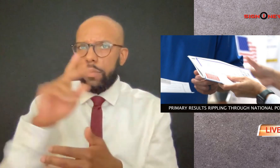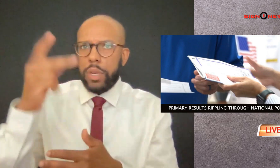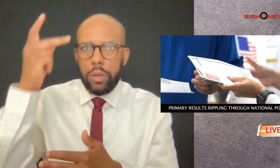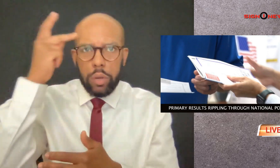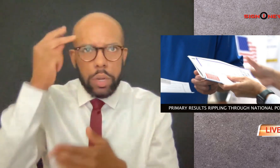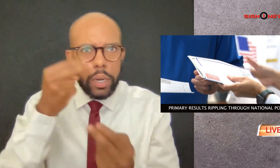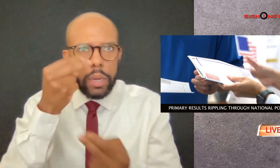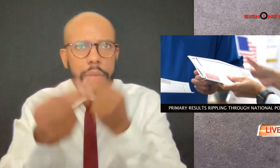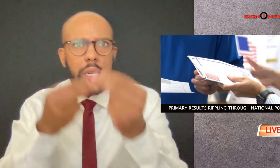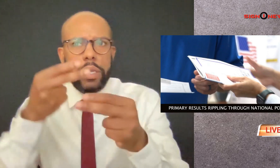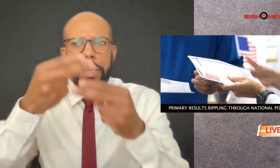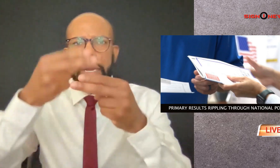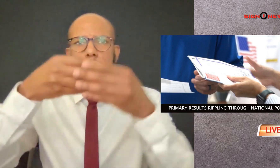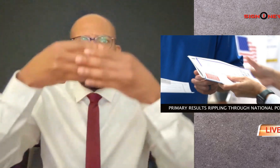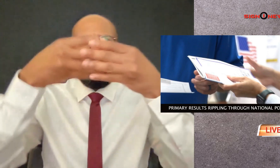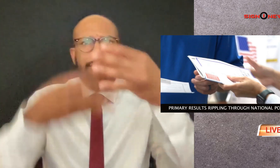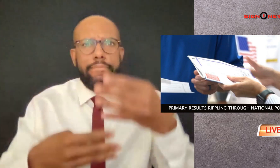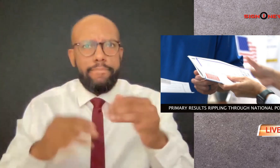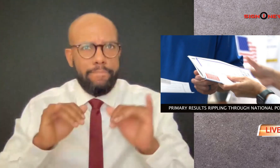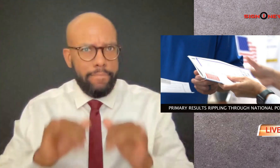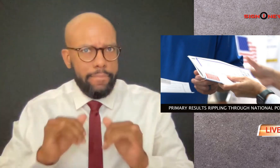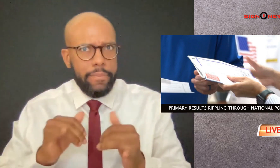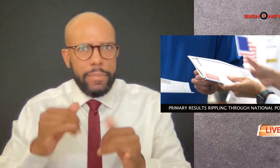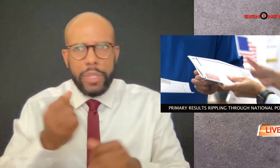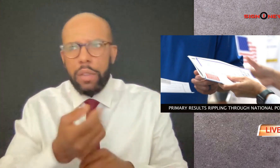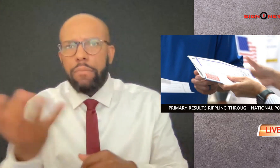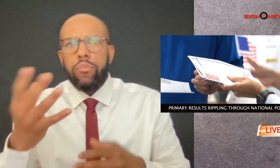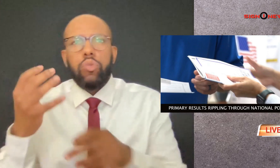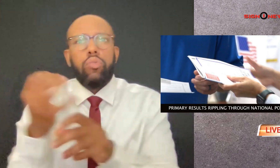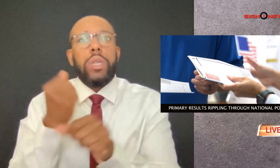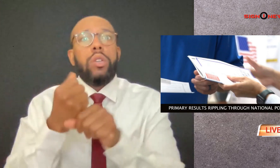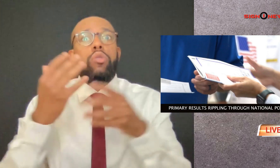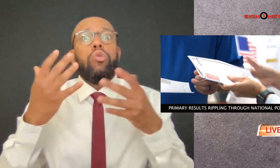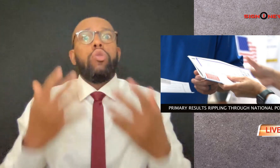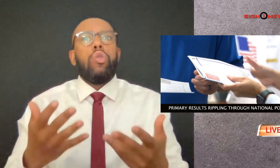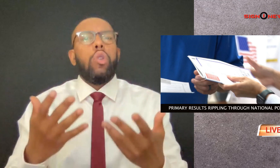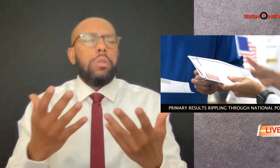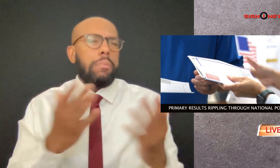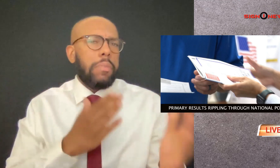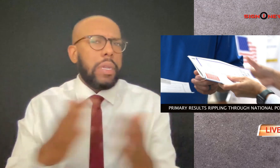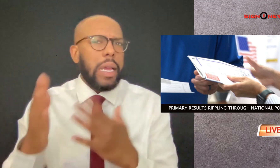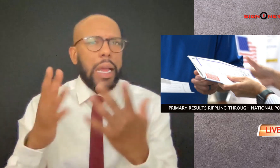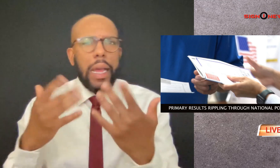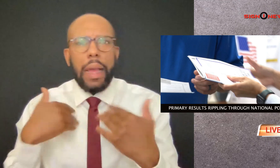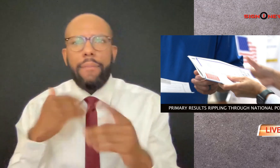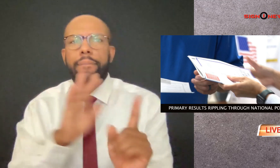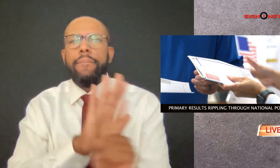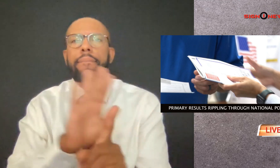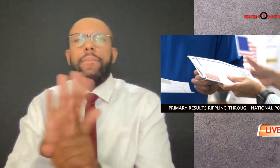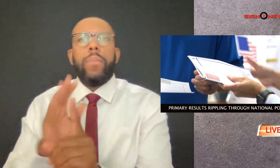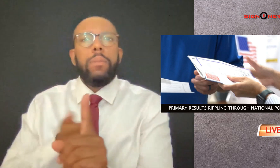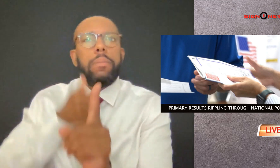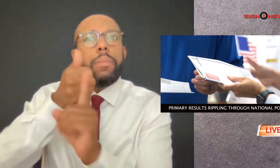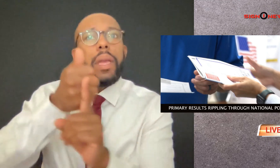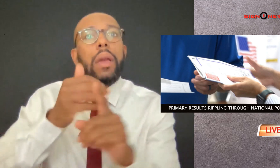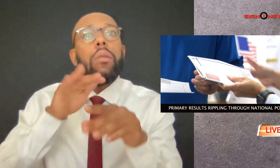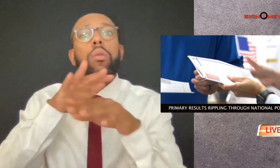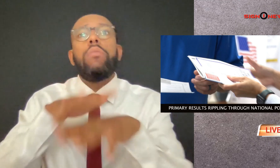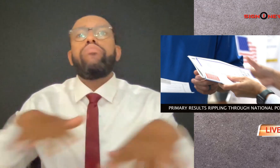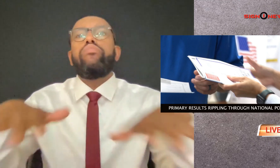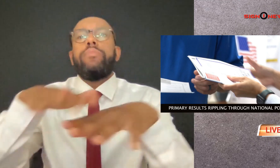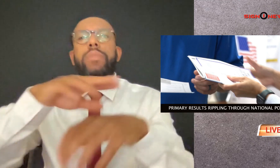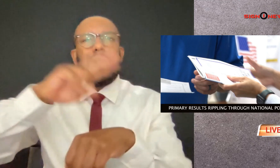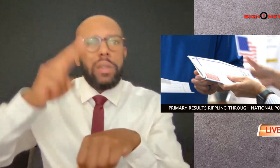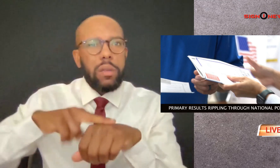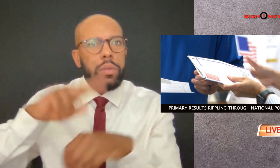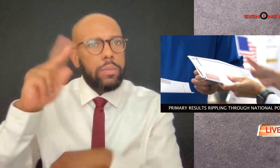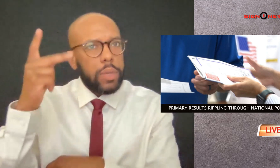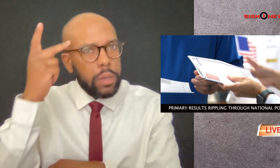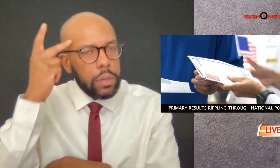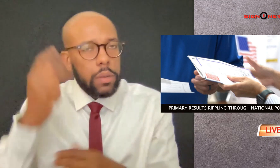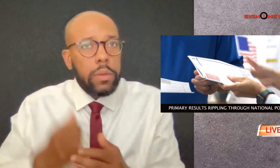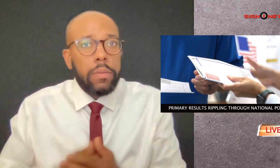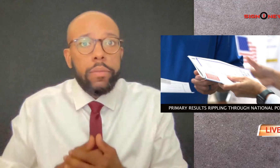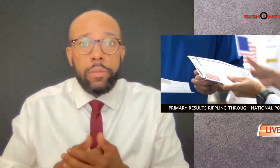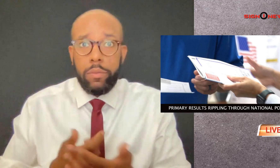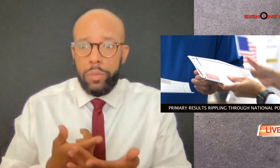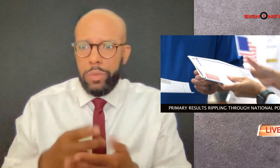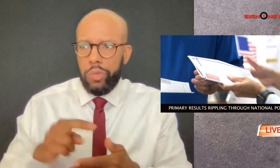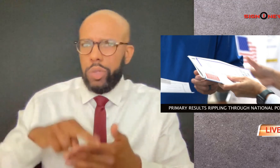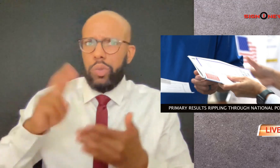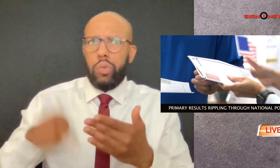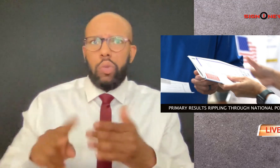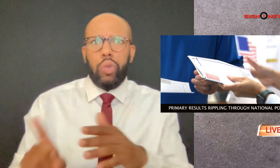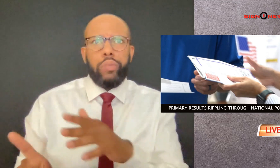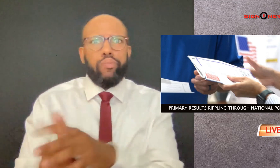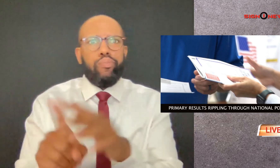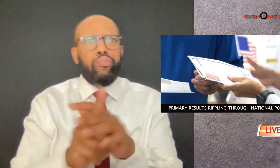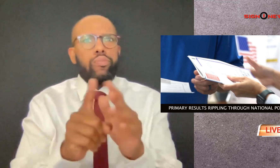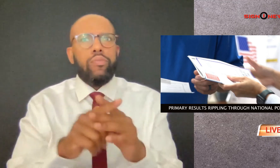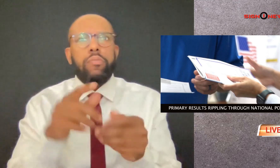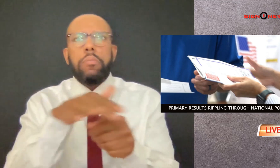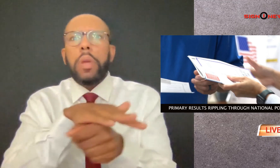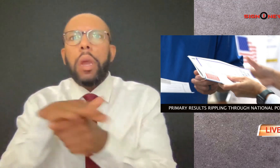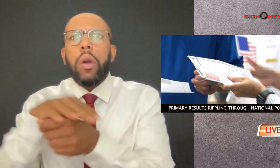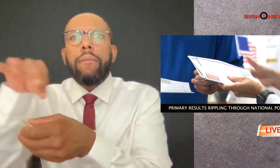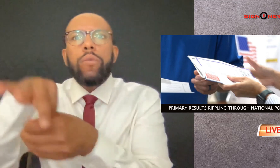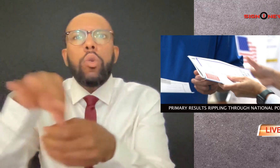new political nominees and several of the winners are poised to impact national politics